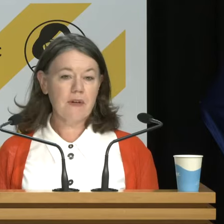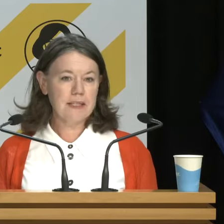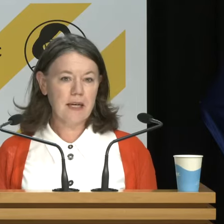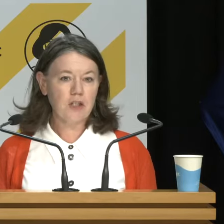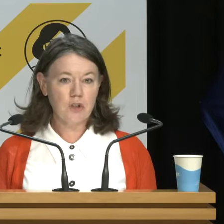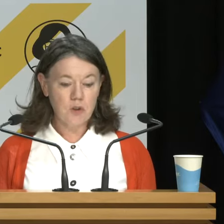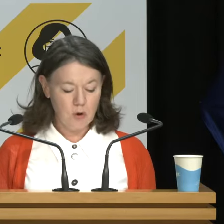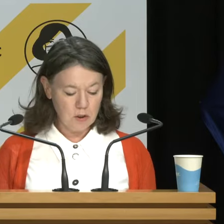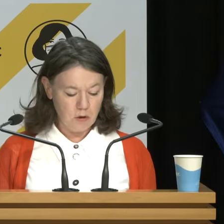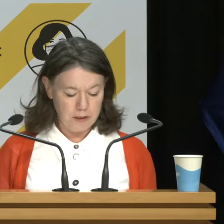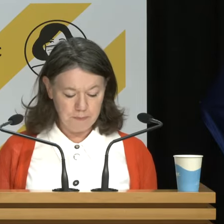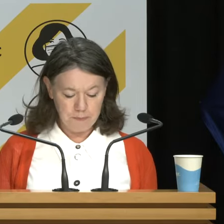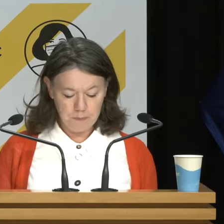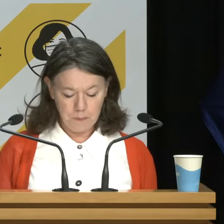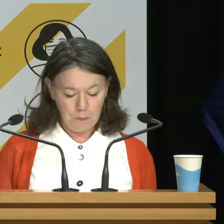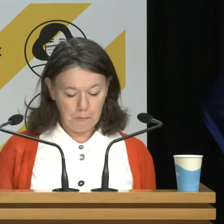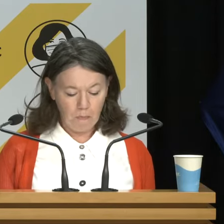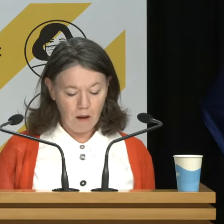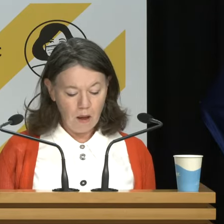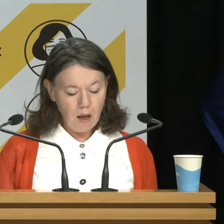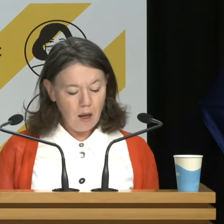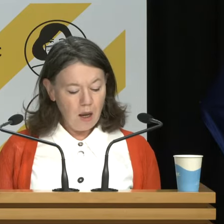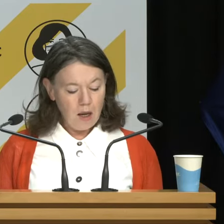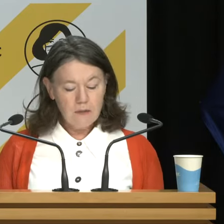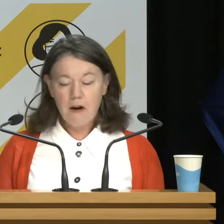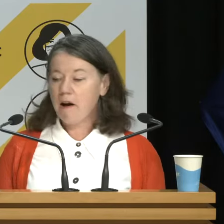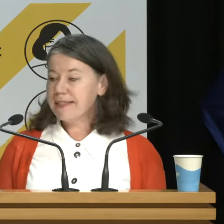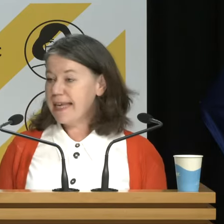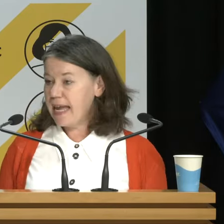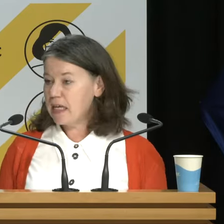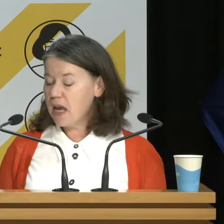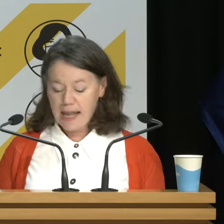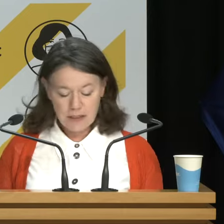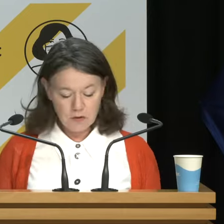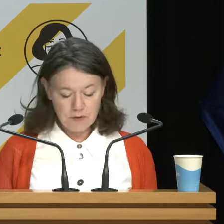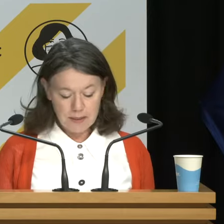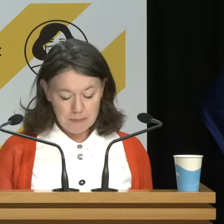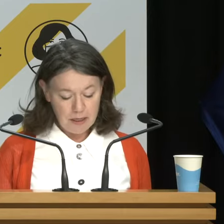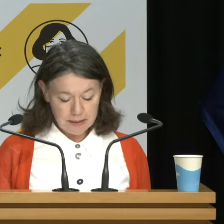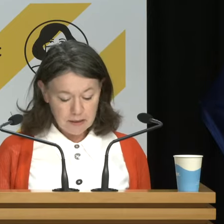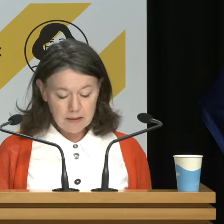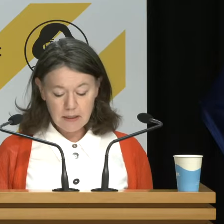Of 39 cases reported, only one Auckland case remains unlinked